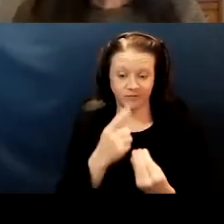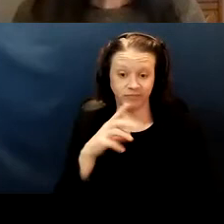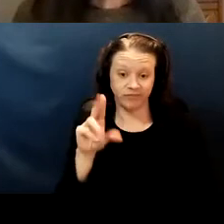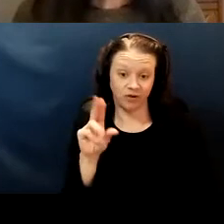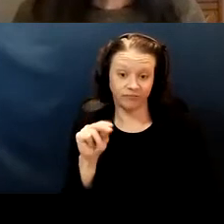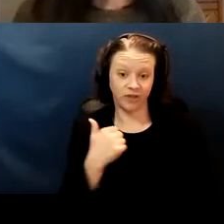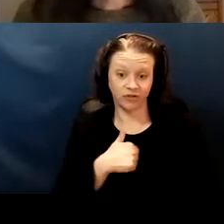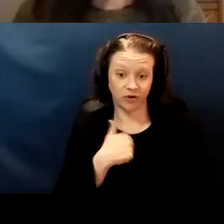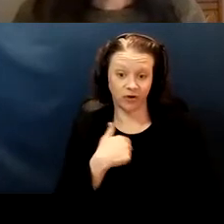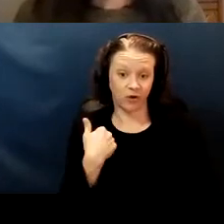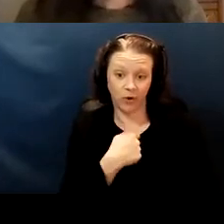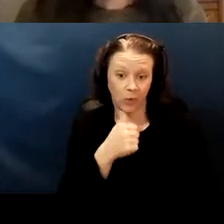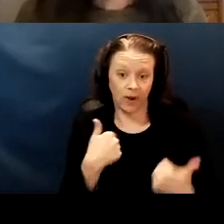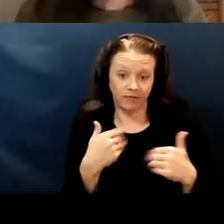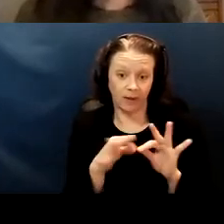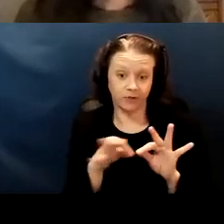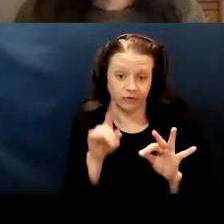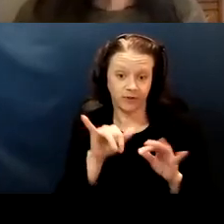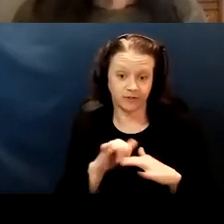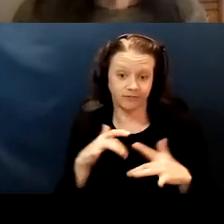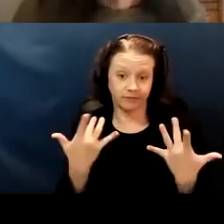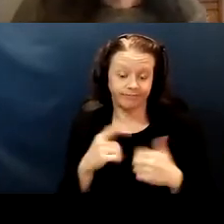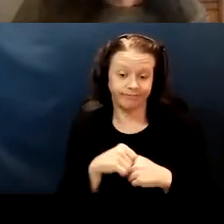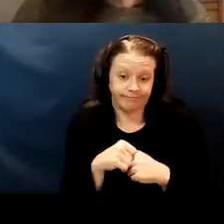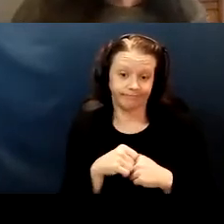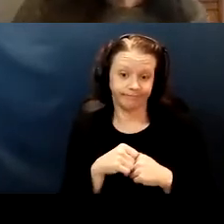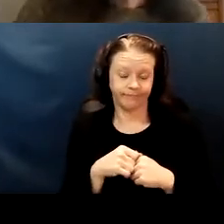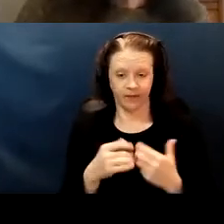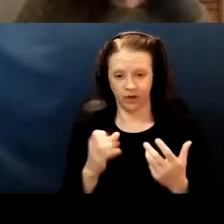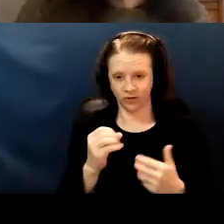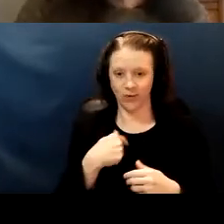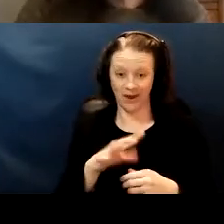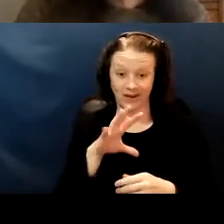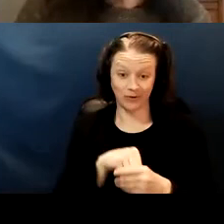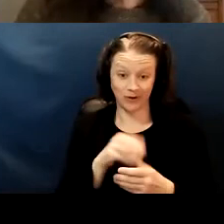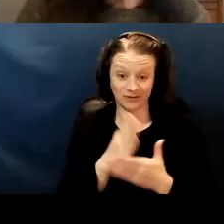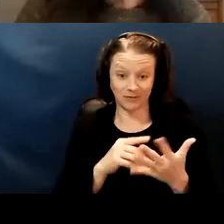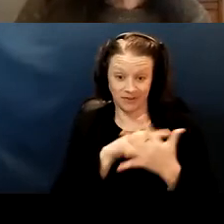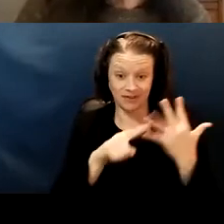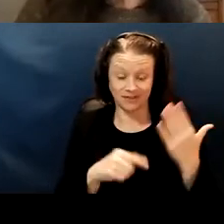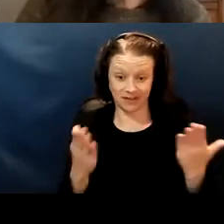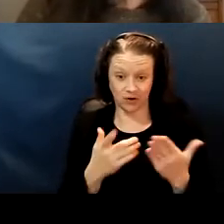sorry, we don't have captions for this event. So I included some of them here that I'll read.